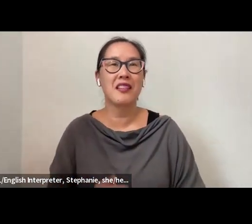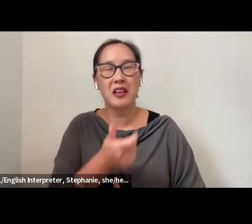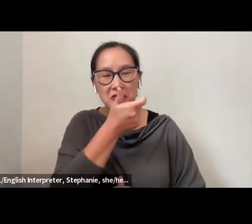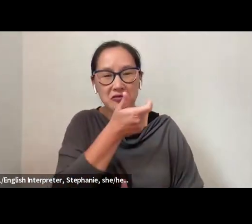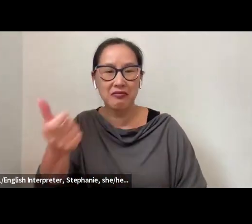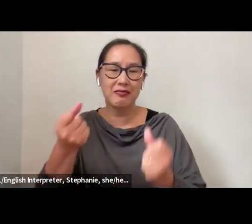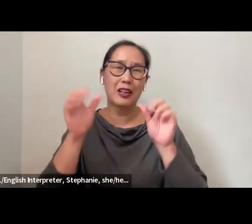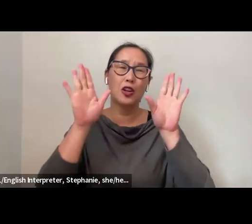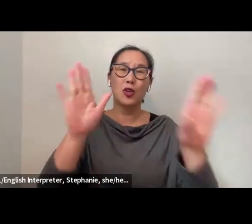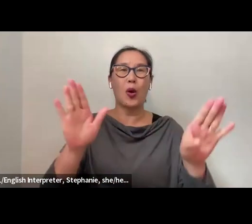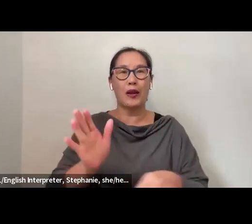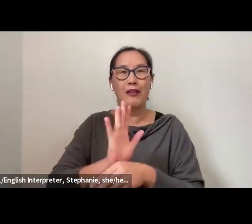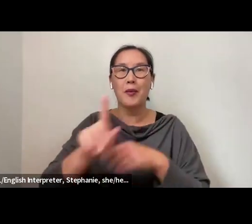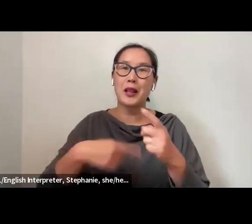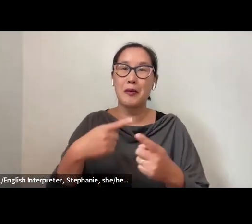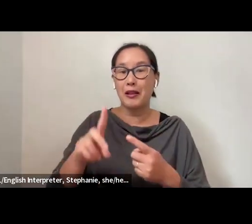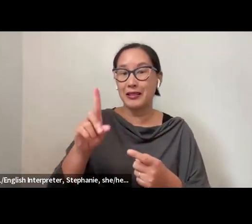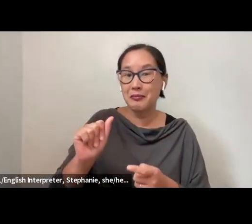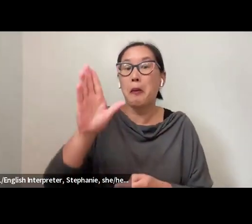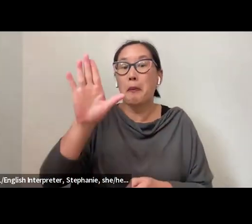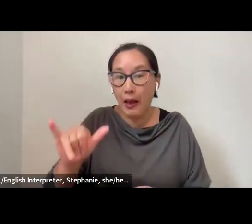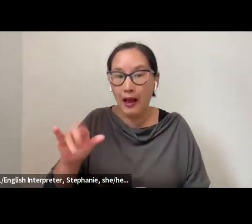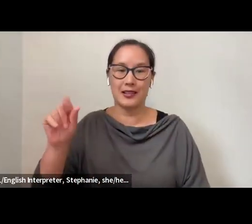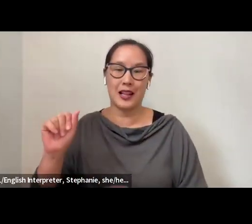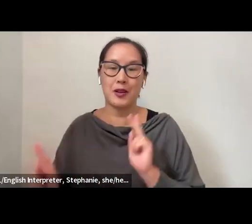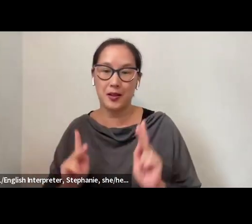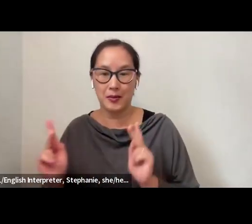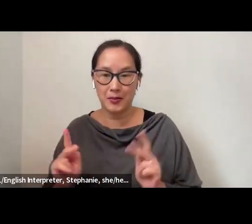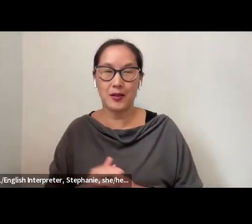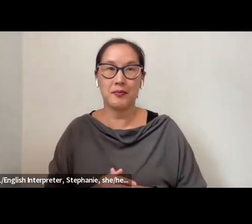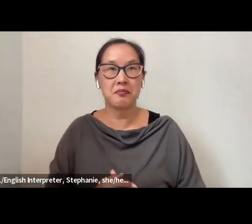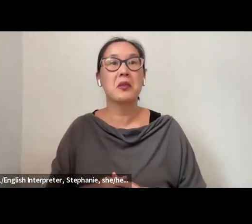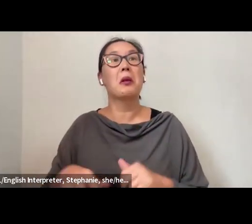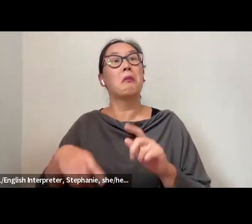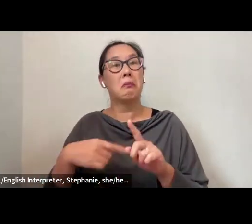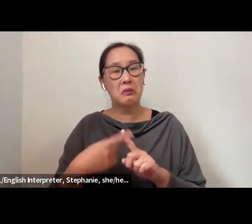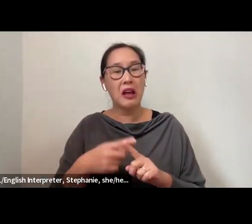about disability by disabled people, and I have seen a lot of mediocre